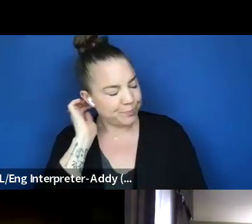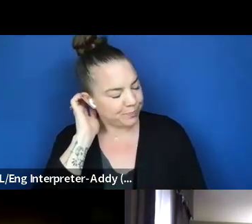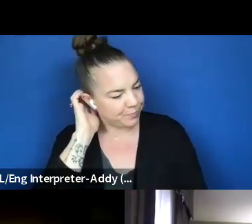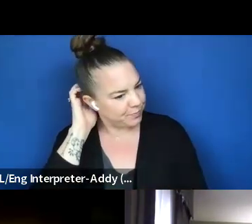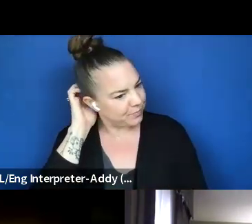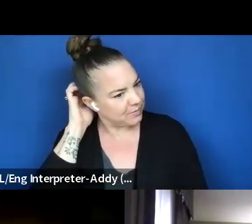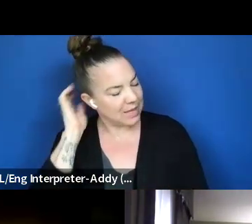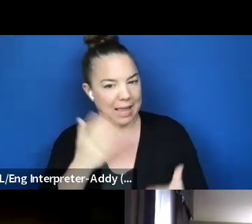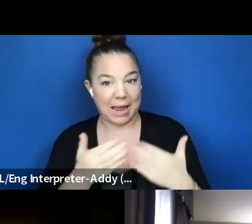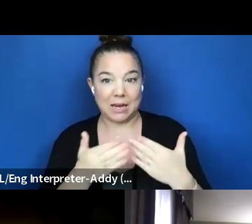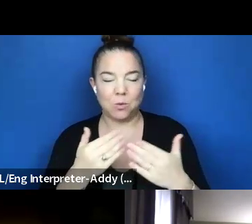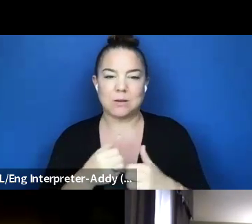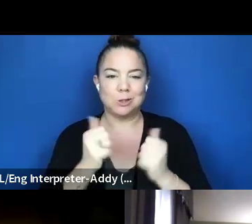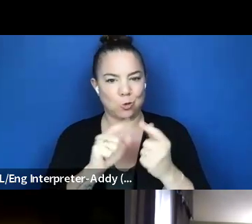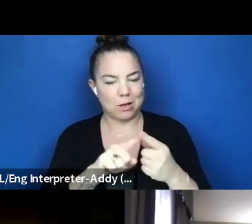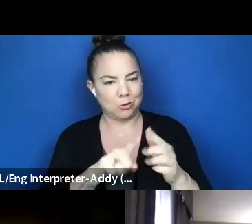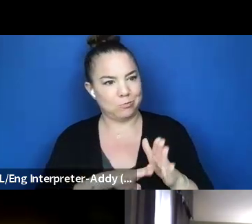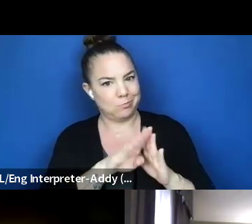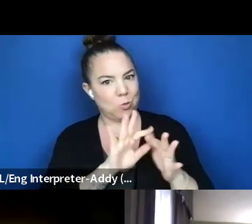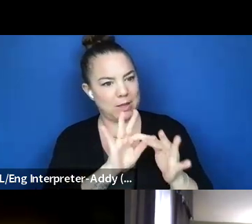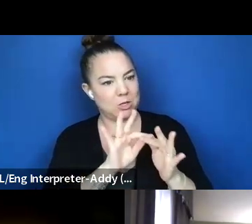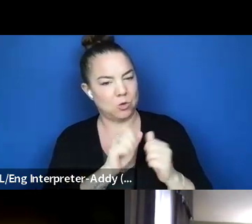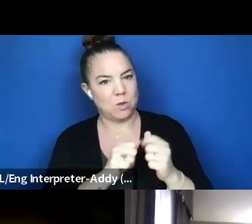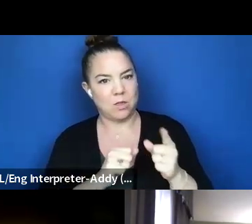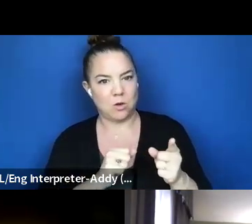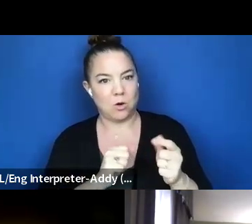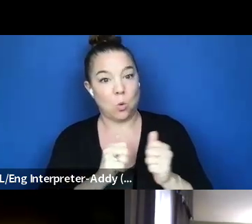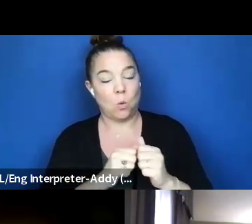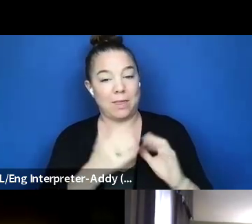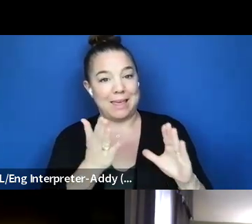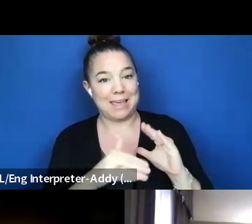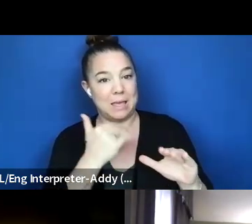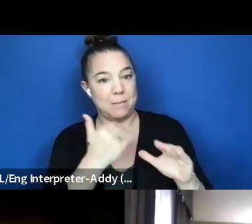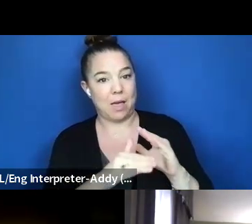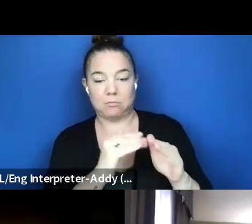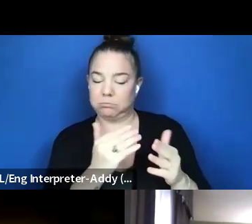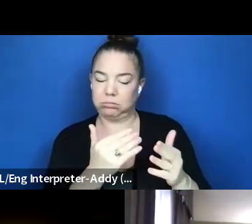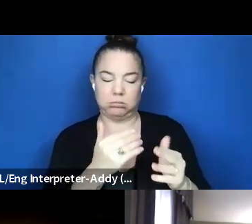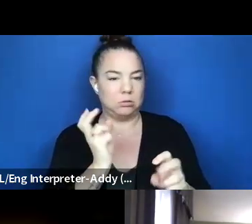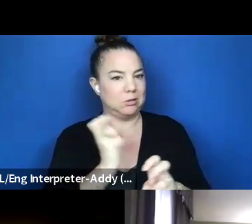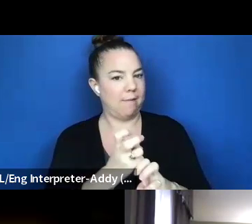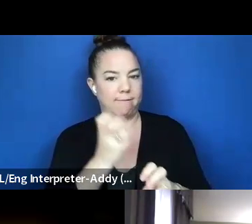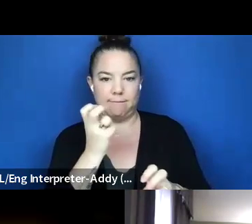Adeleigh Belyeu: even trying to get a relationship started with her via email is tough. Adeleigh Belyeu: So